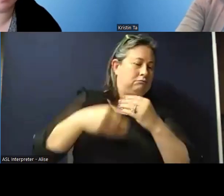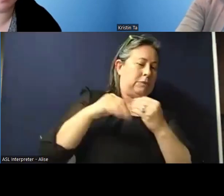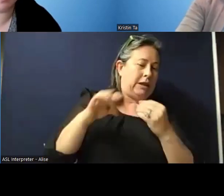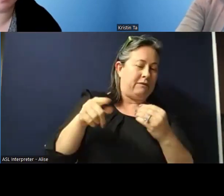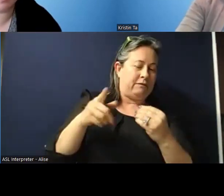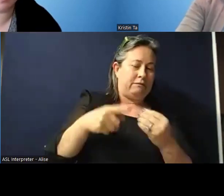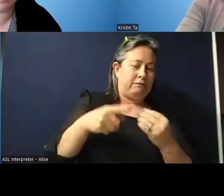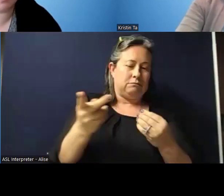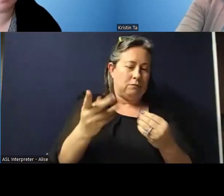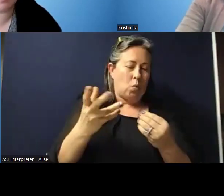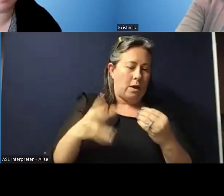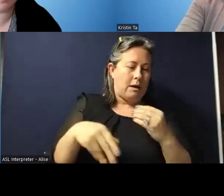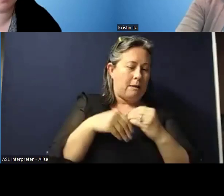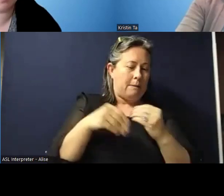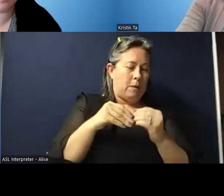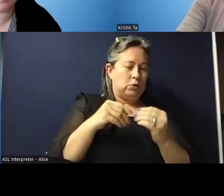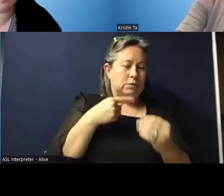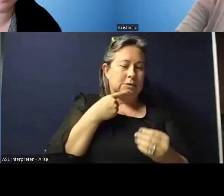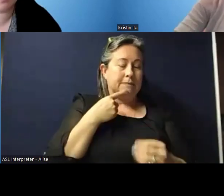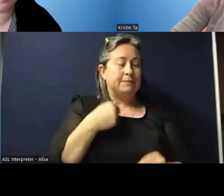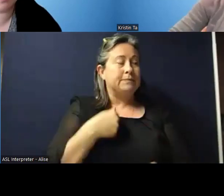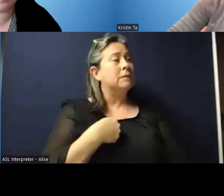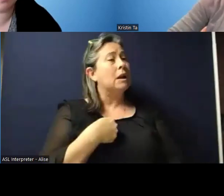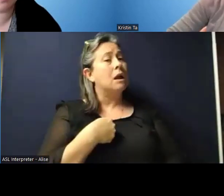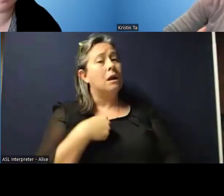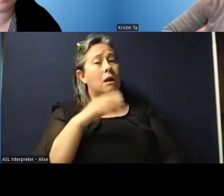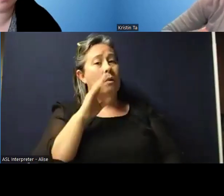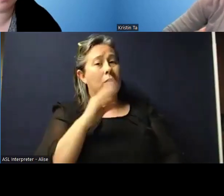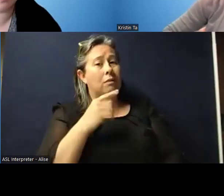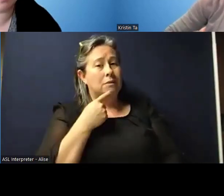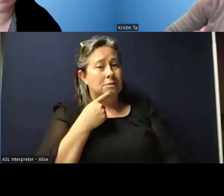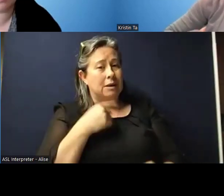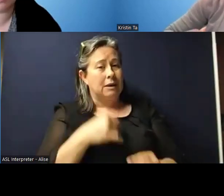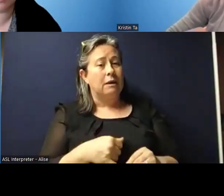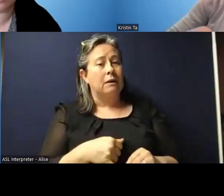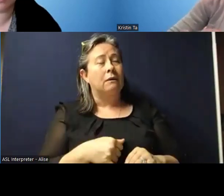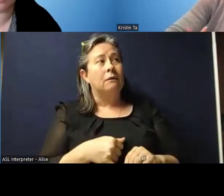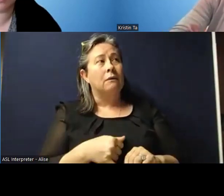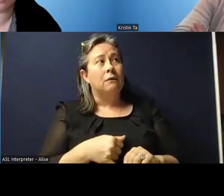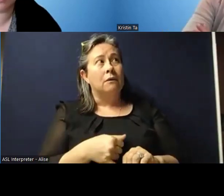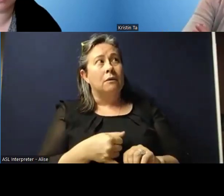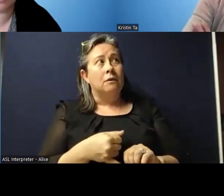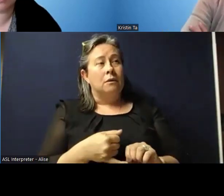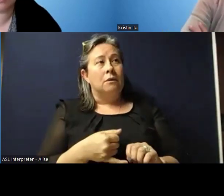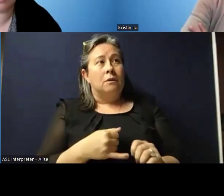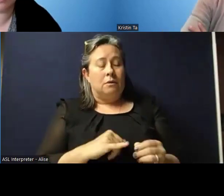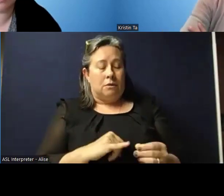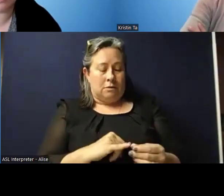Michelle Bulls: Yeah, I will say that it is very difficult for NIH